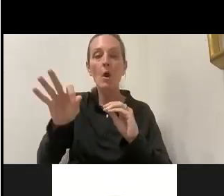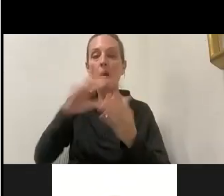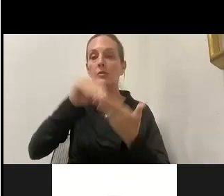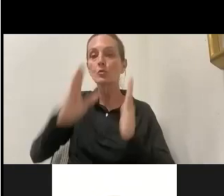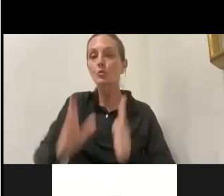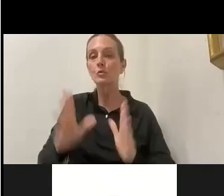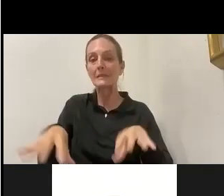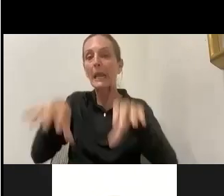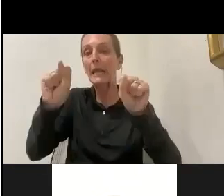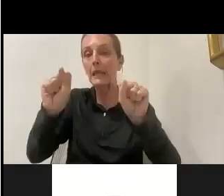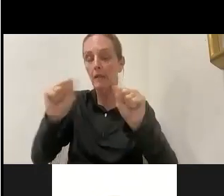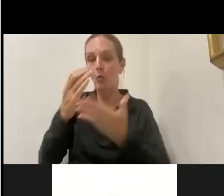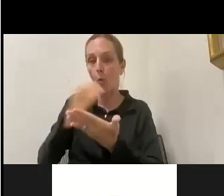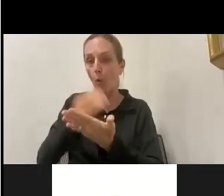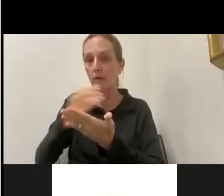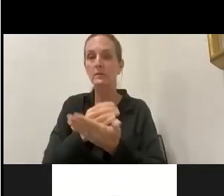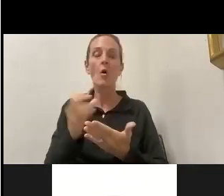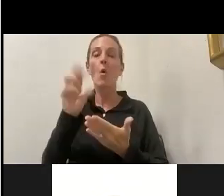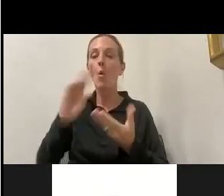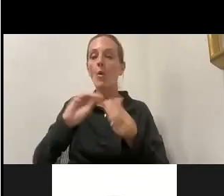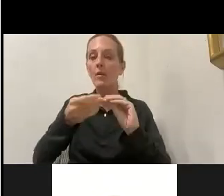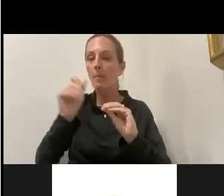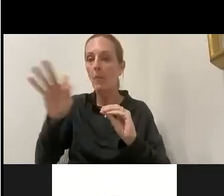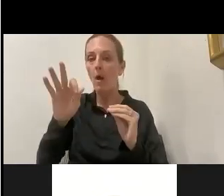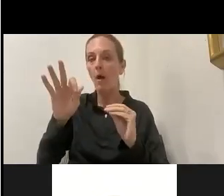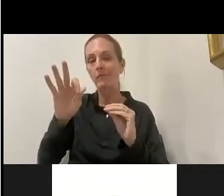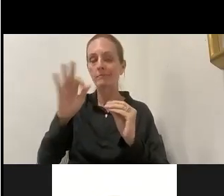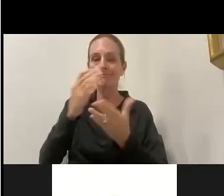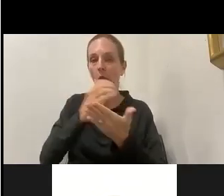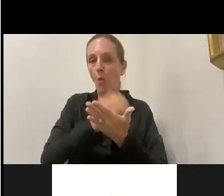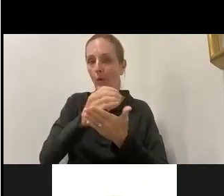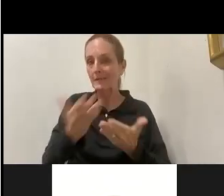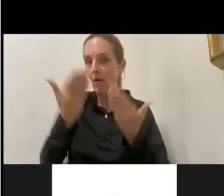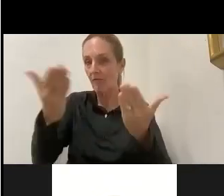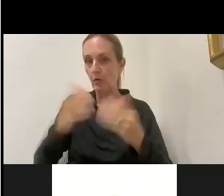it might be the number of classes being held. You also want to look at who are you going to